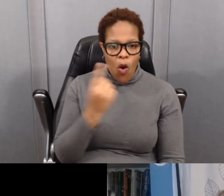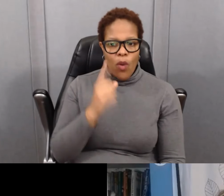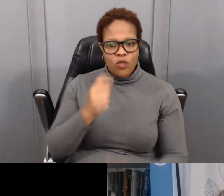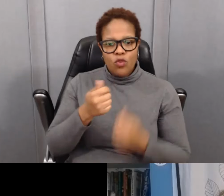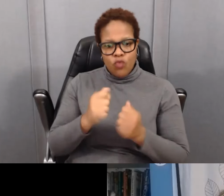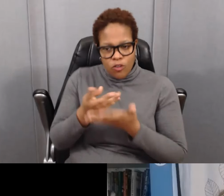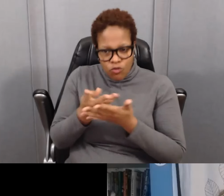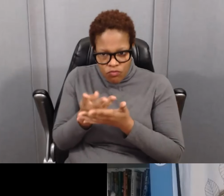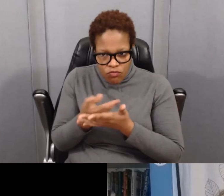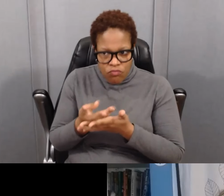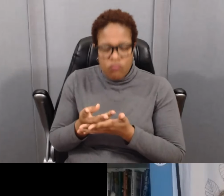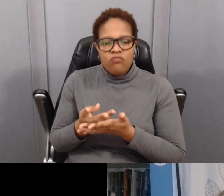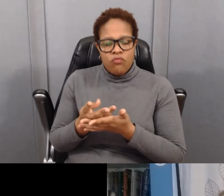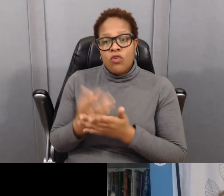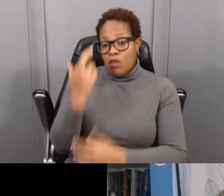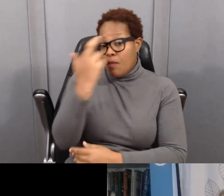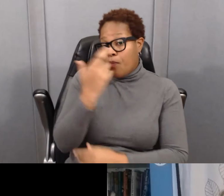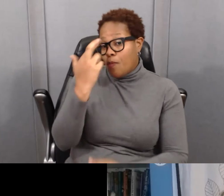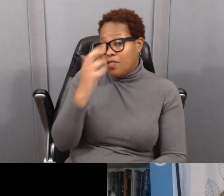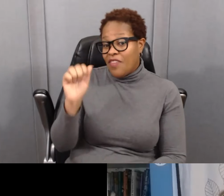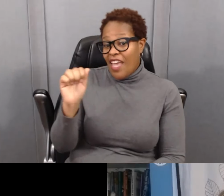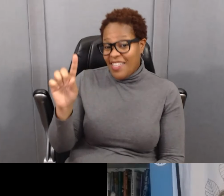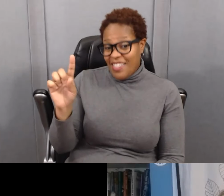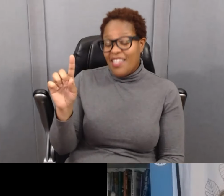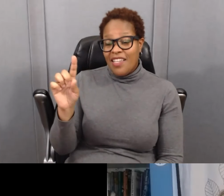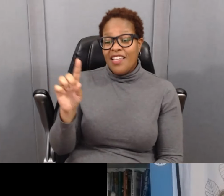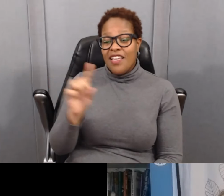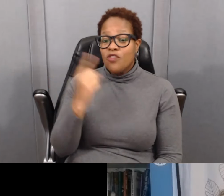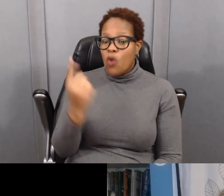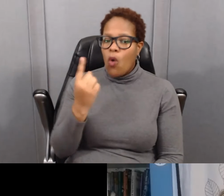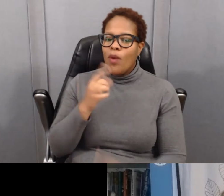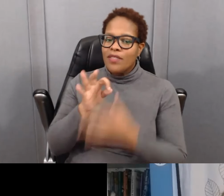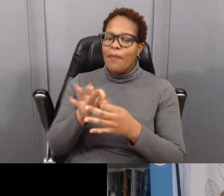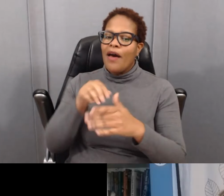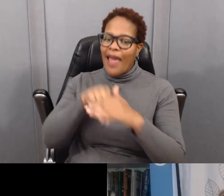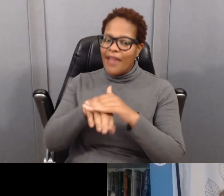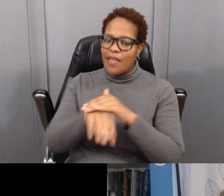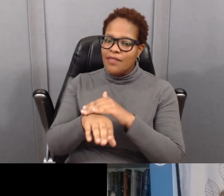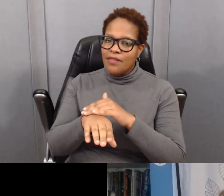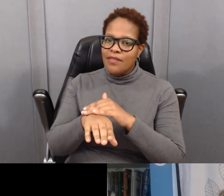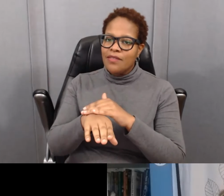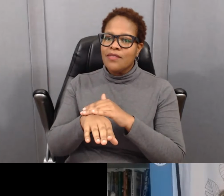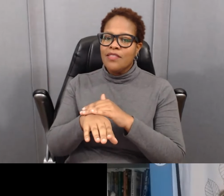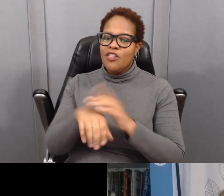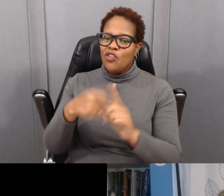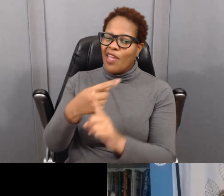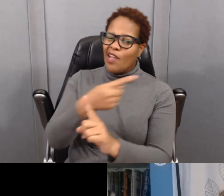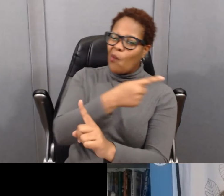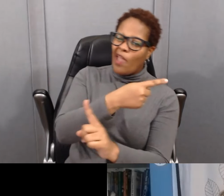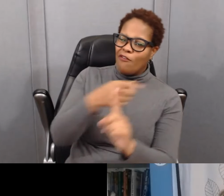The purpose of this AD is always about access, you're kind of getting away from that. You are moving a little away.